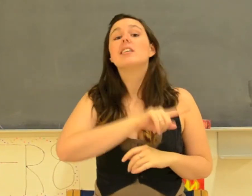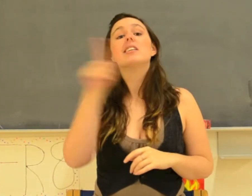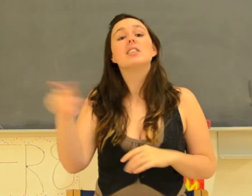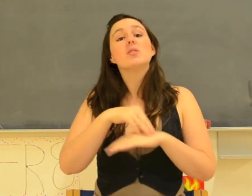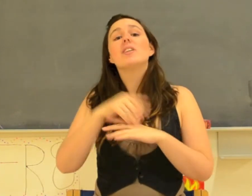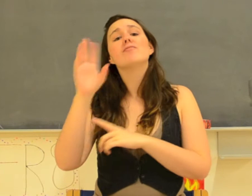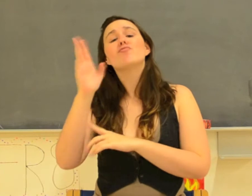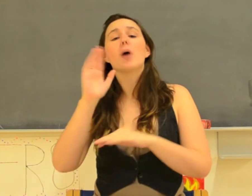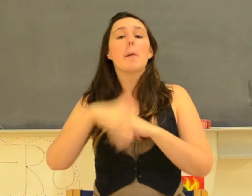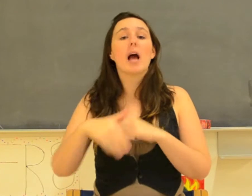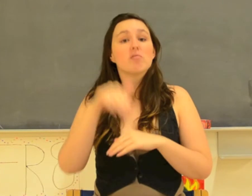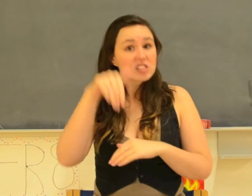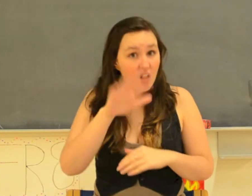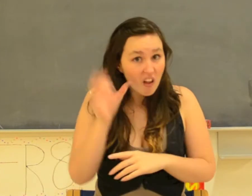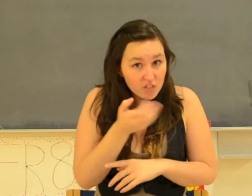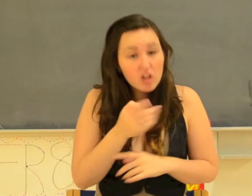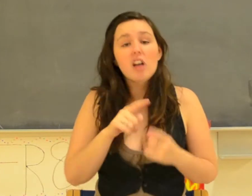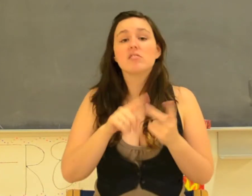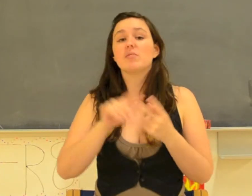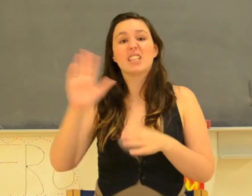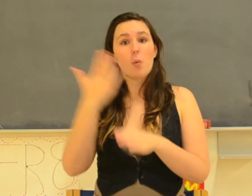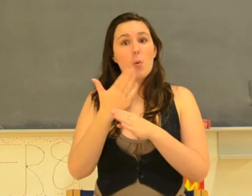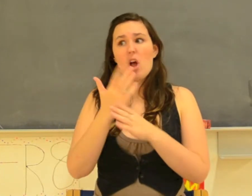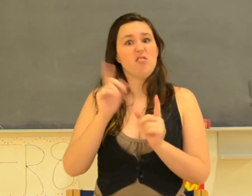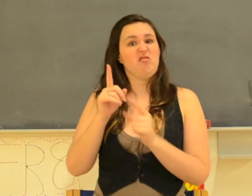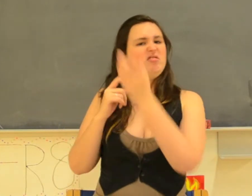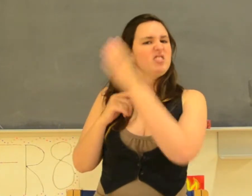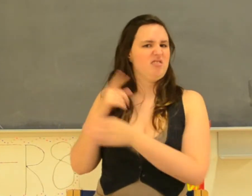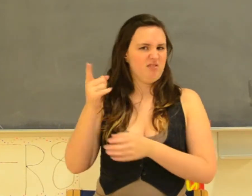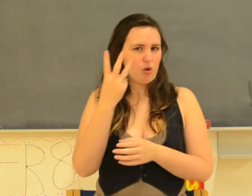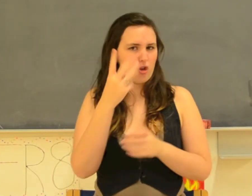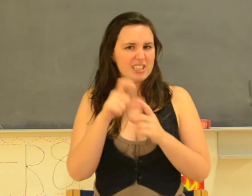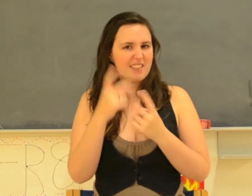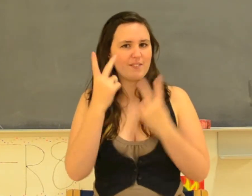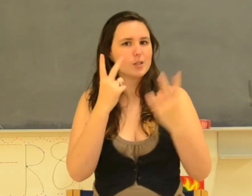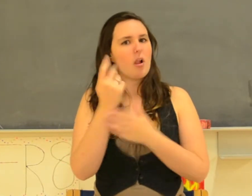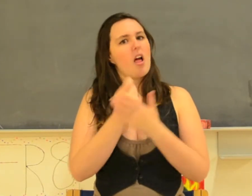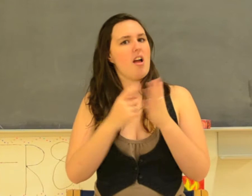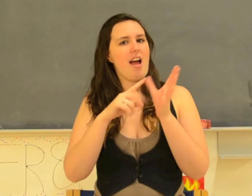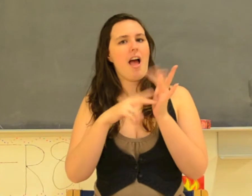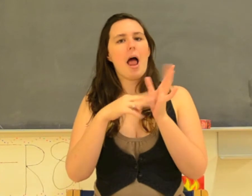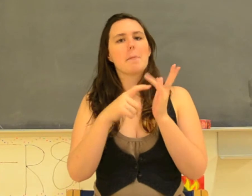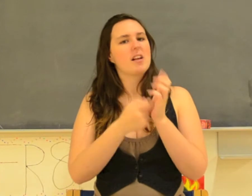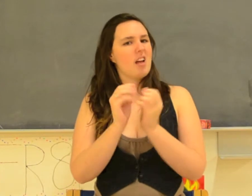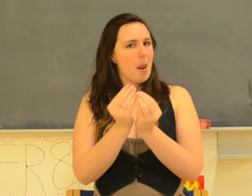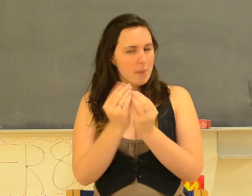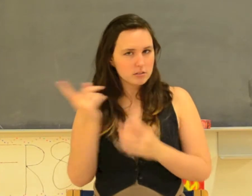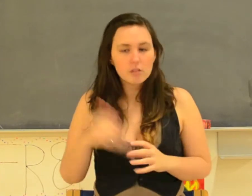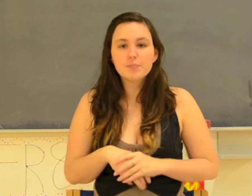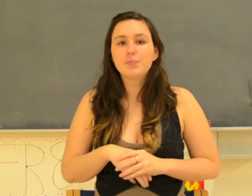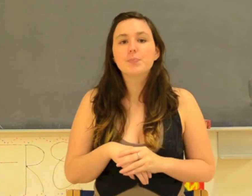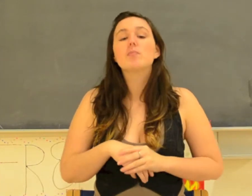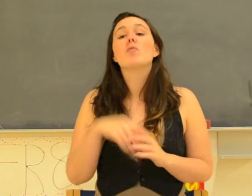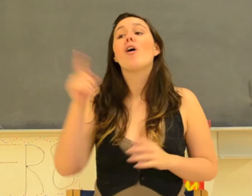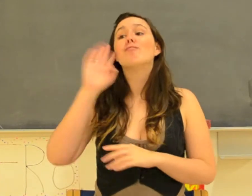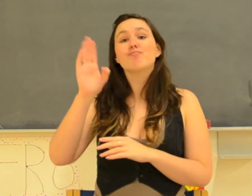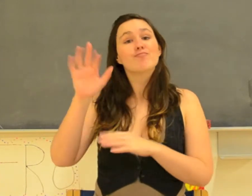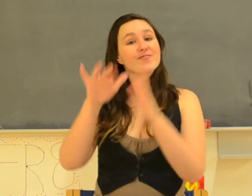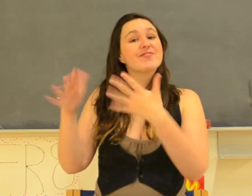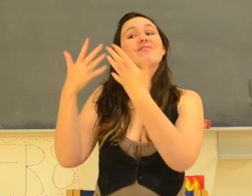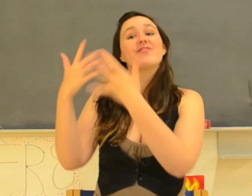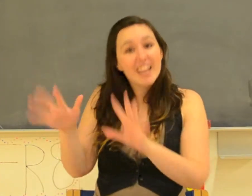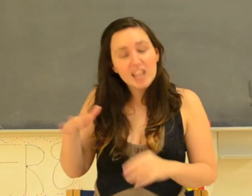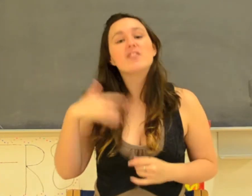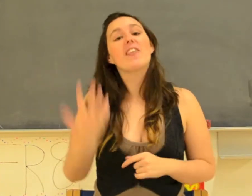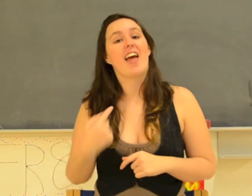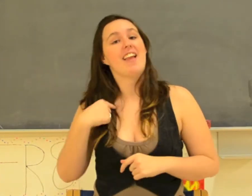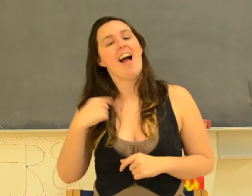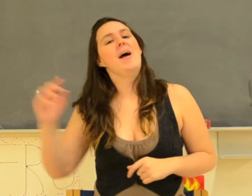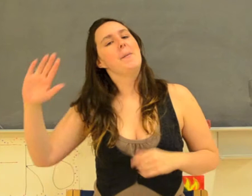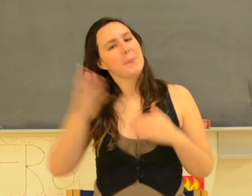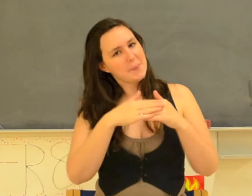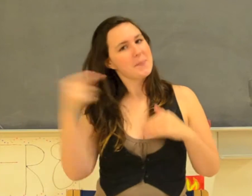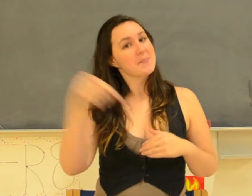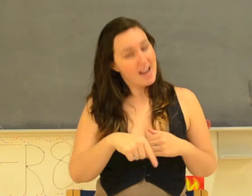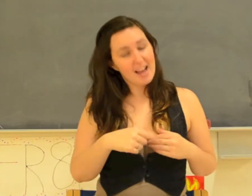was there presenting about South Africa, his life and work as a Visual 3D Animator. I then came back here to go with